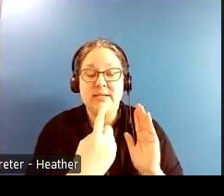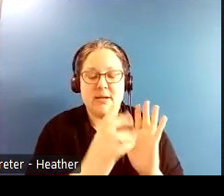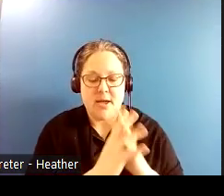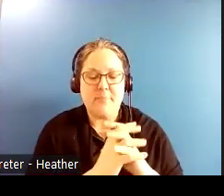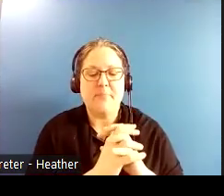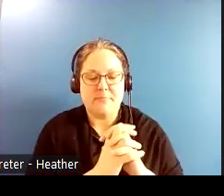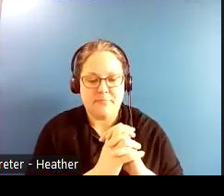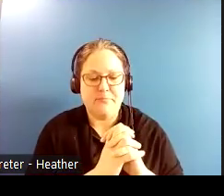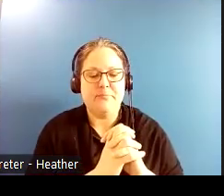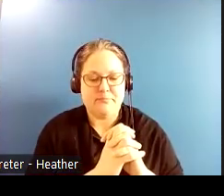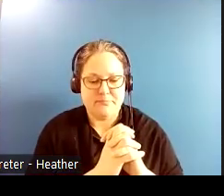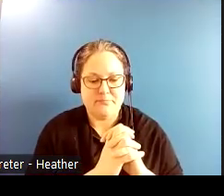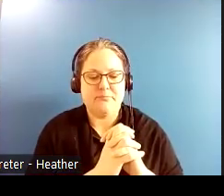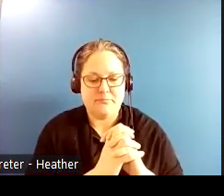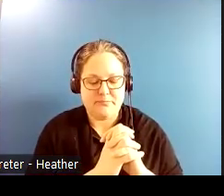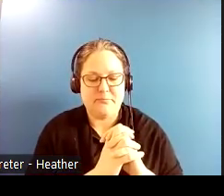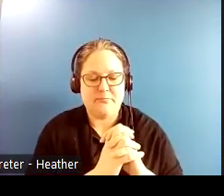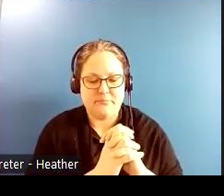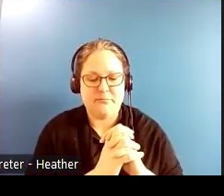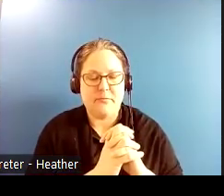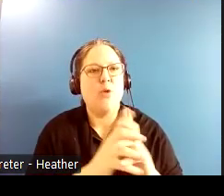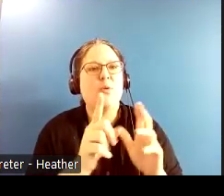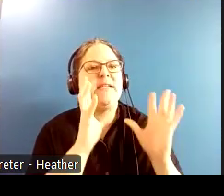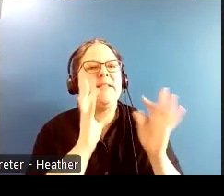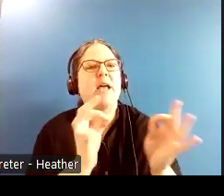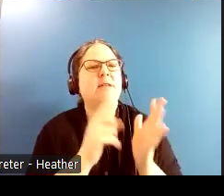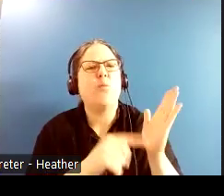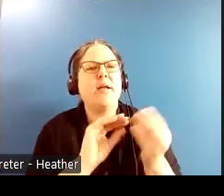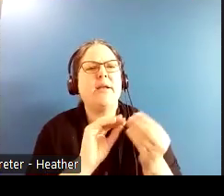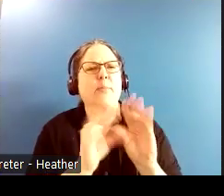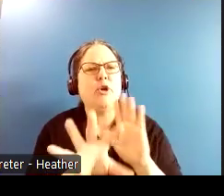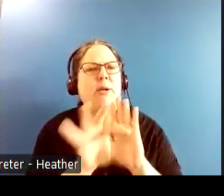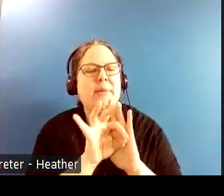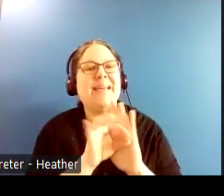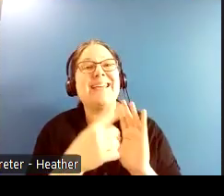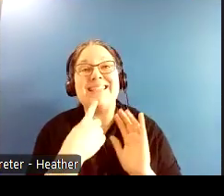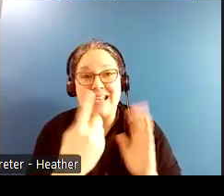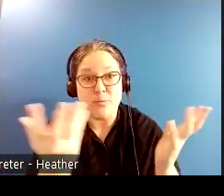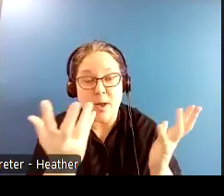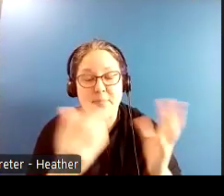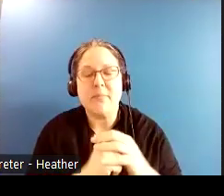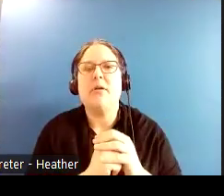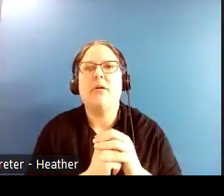uh, deciding to to figure out what what number to choose. Um, he says, conferring them together,